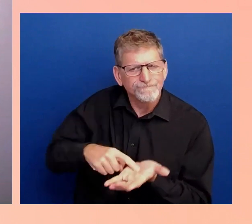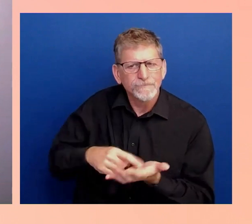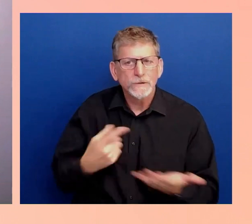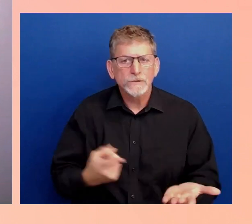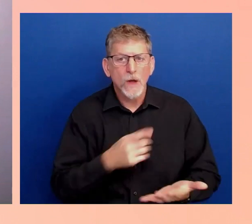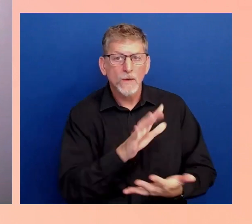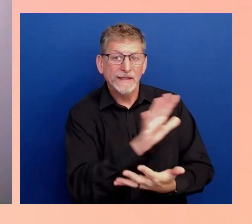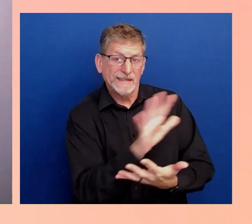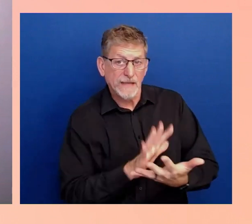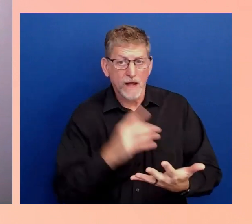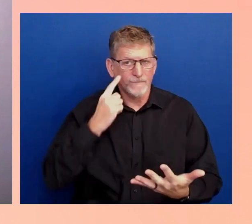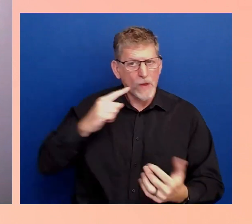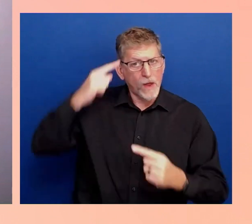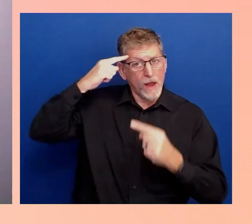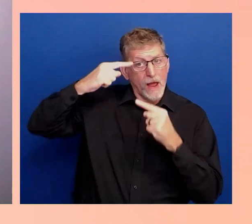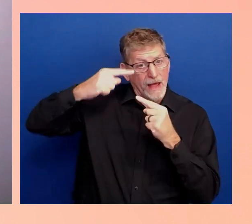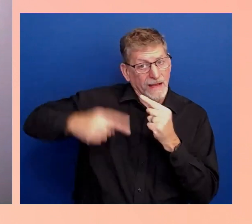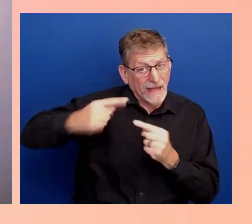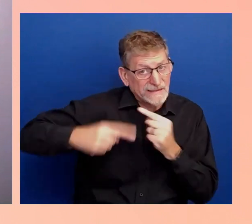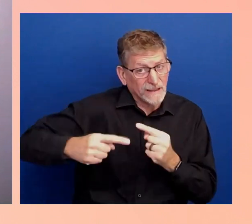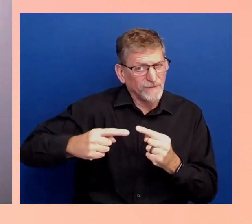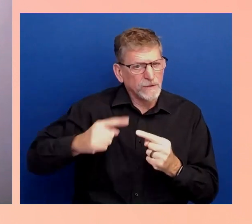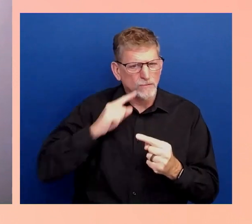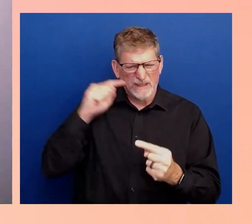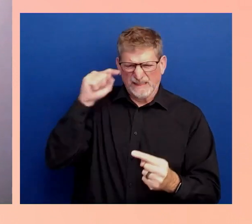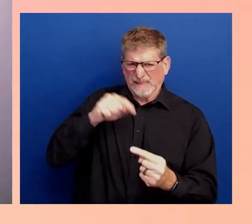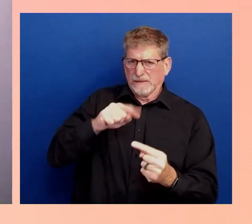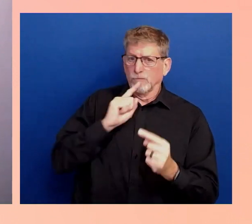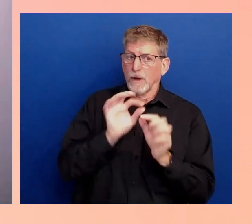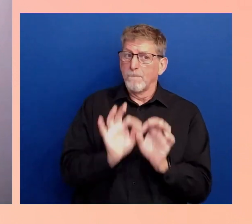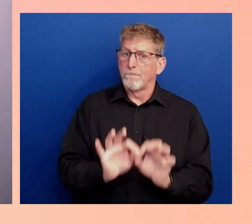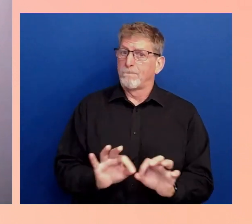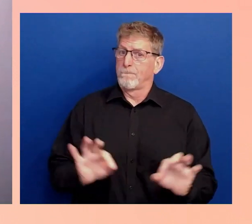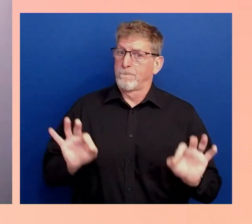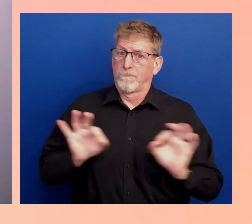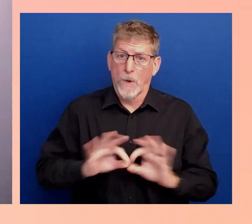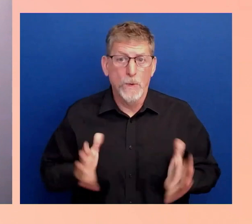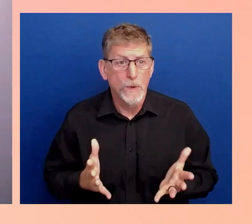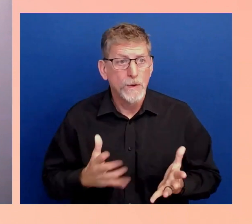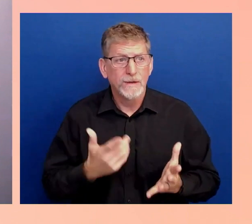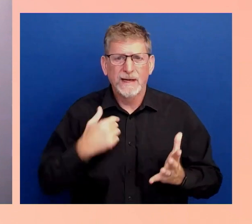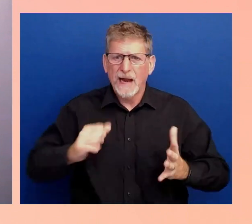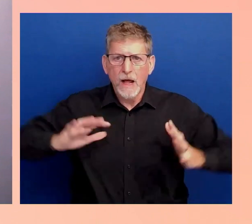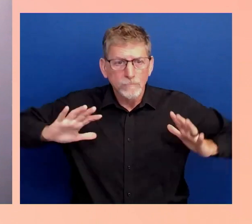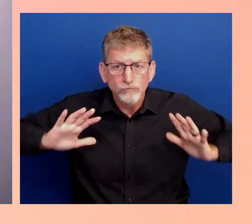terms of how we uplift this message of impact with tech.